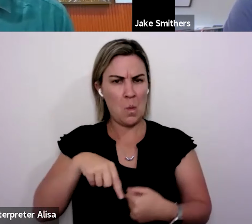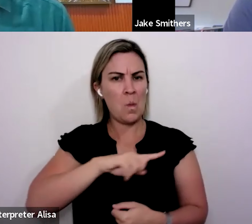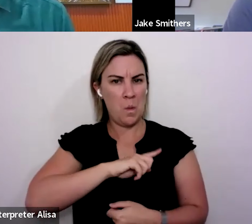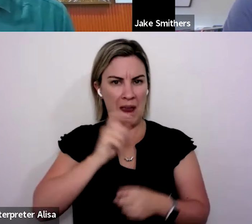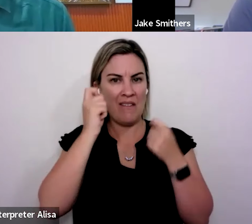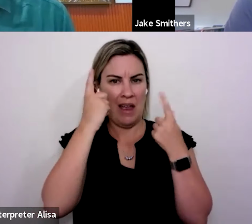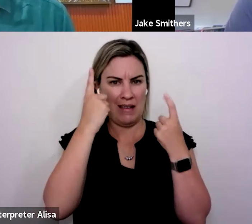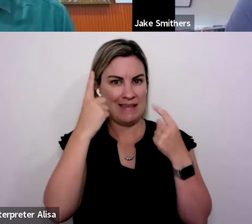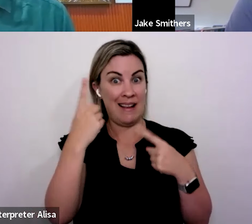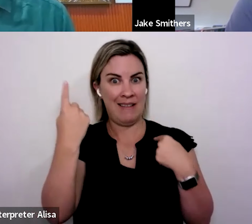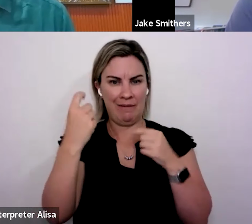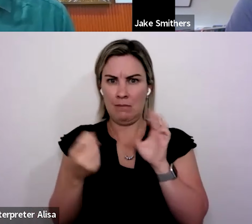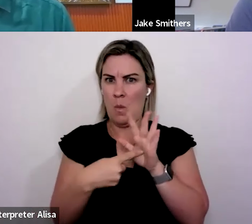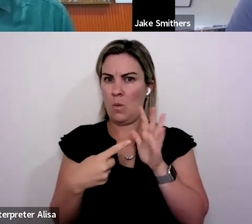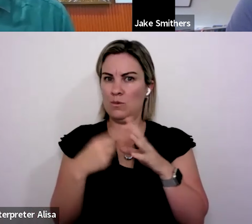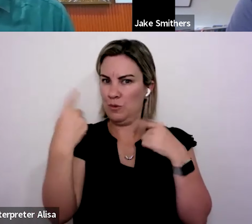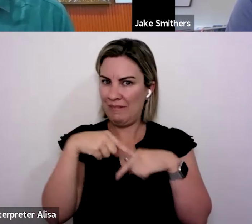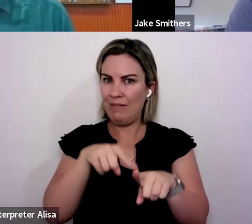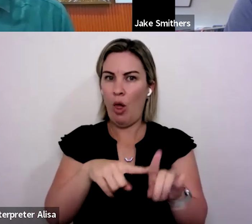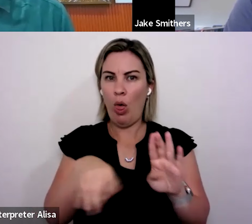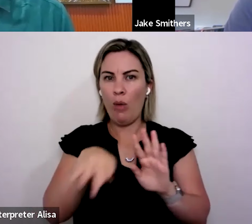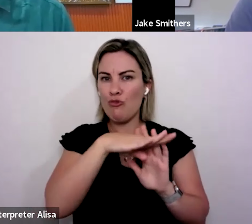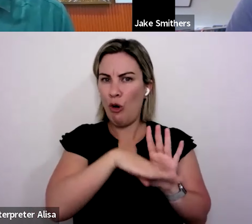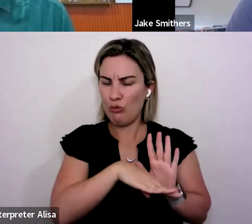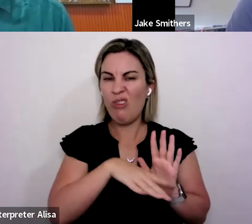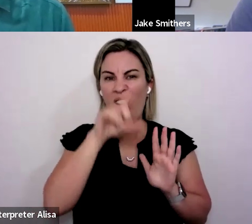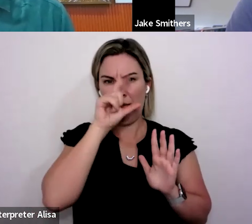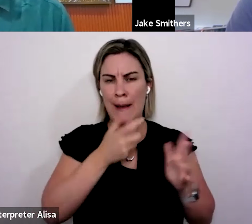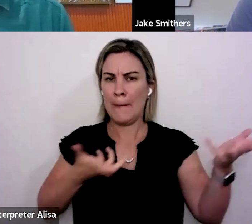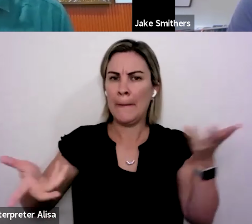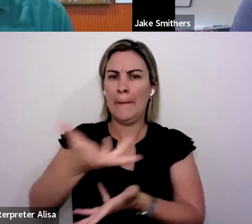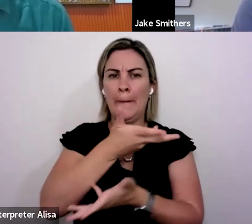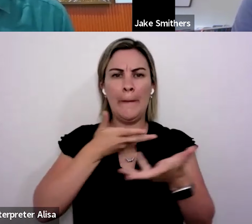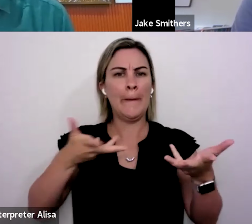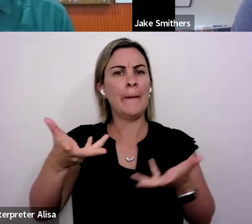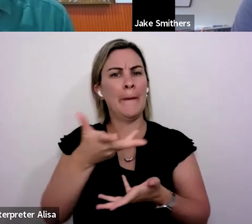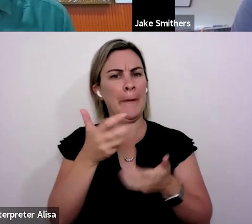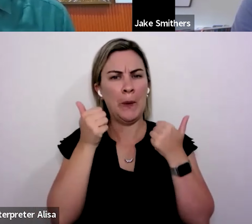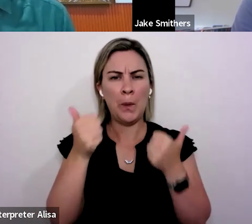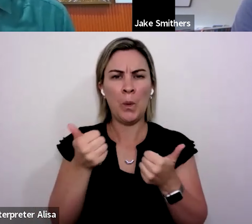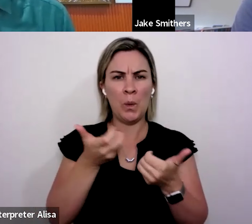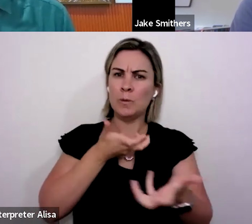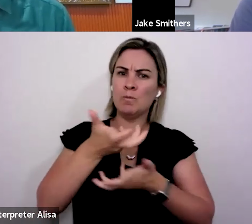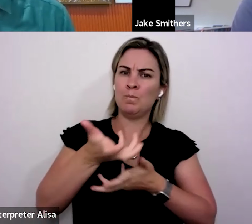and can have healthy discussions within the meetings, as well as passing on the feedback of where they